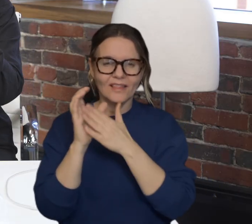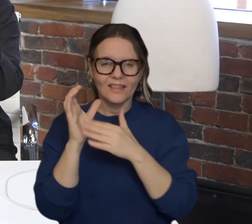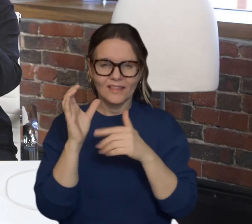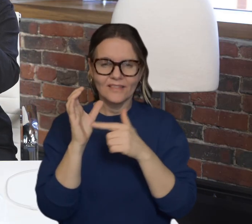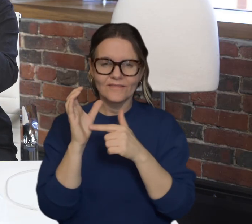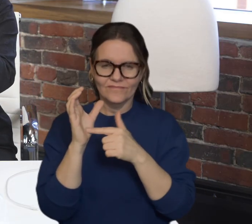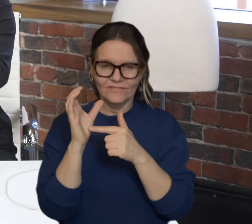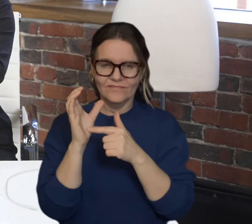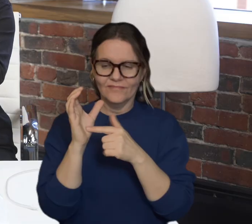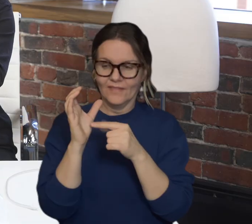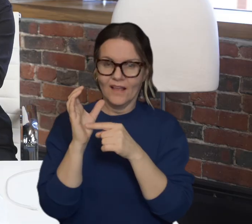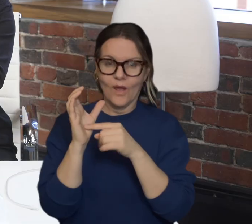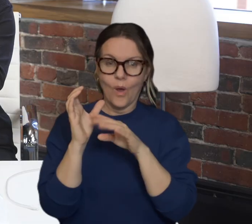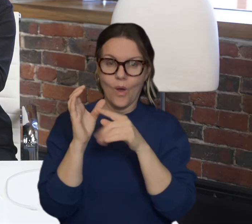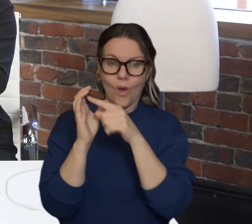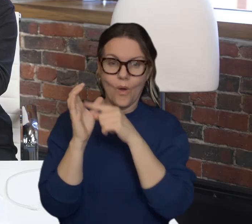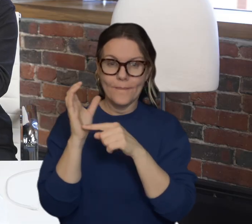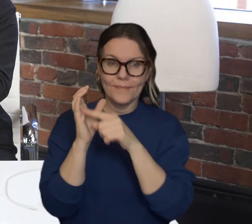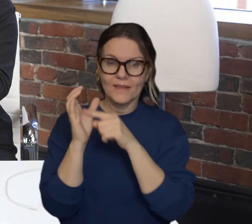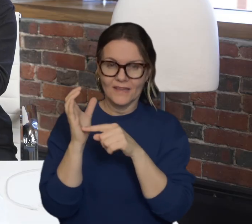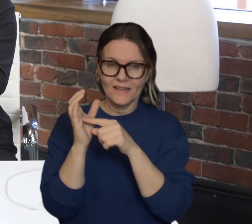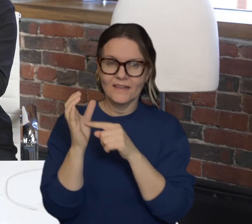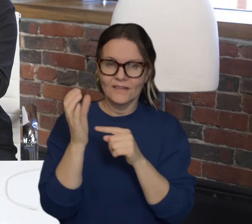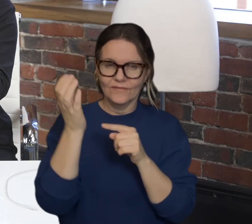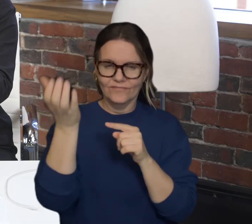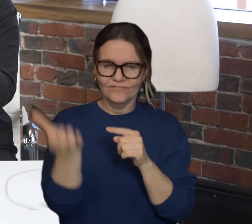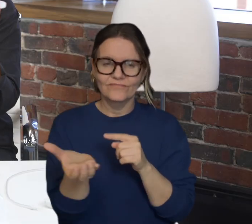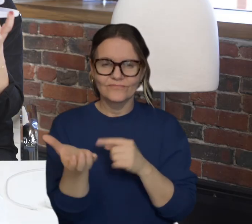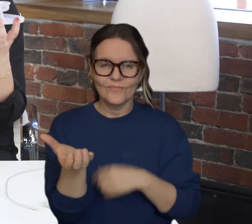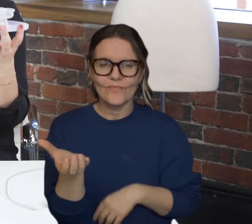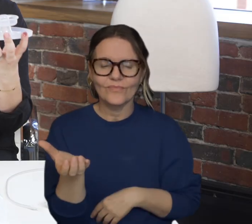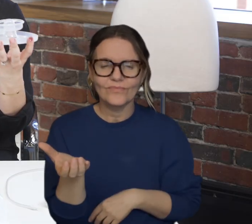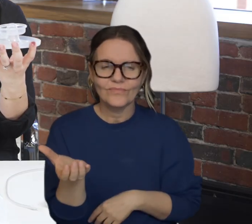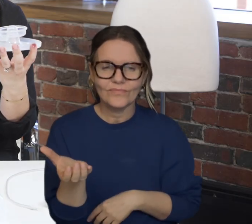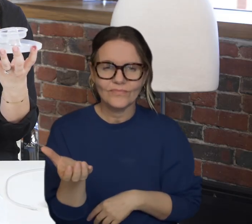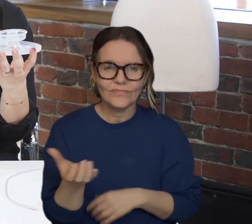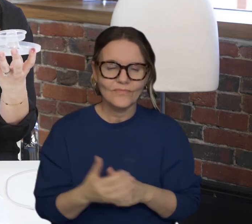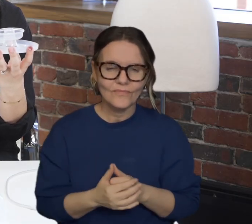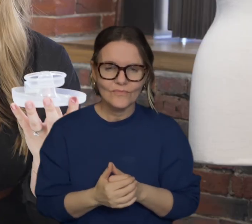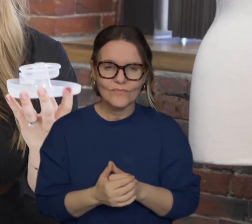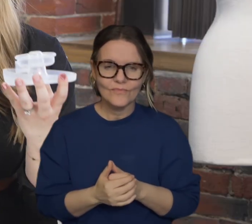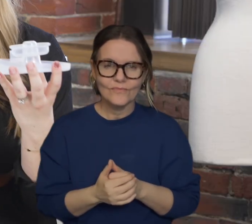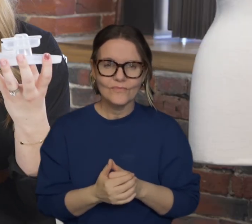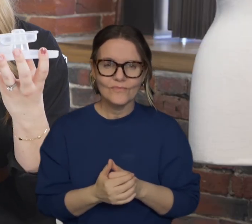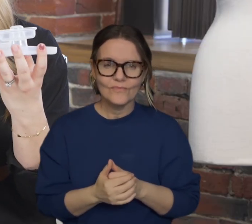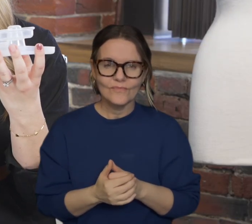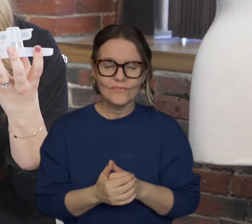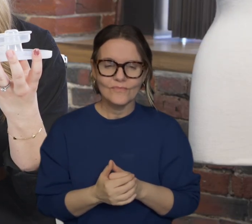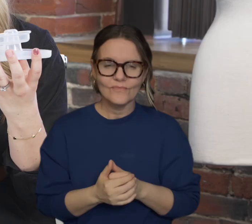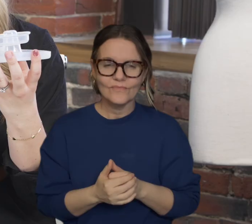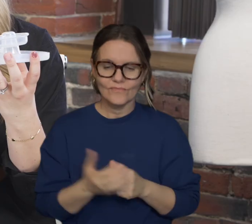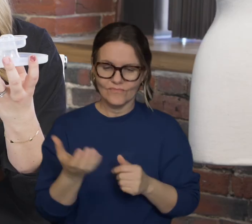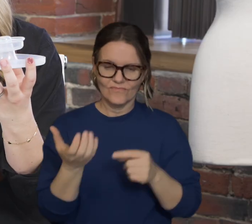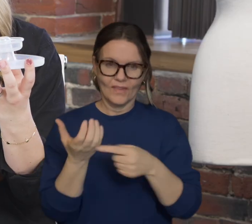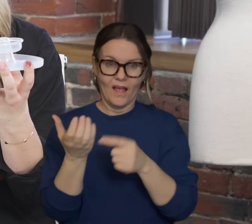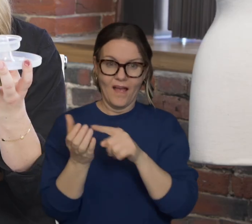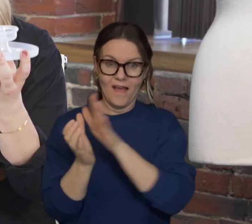you want the breast shield portion opening facing down next you're going to take your diaphragm